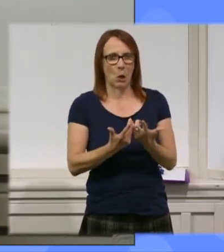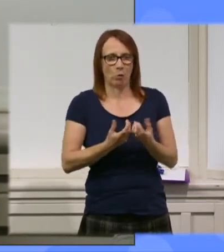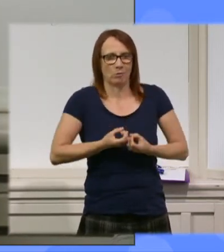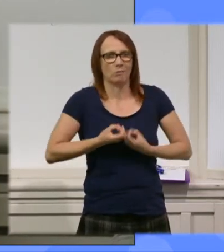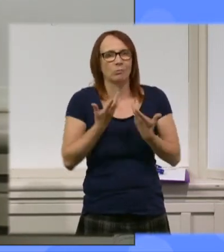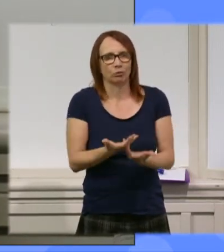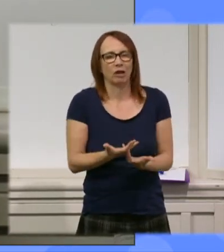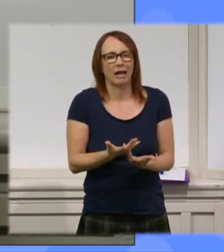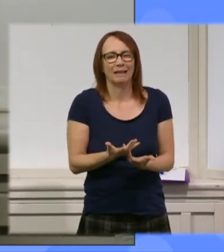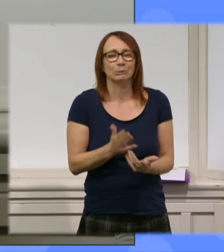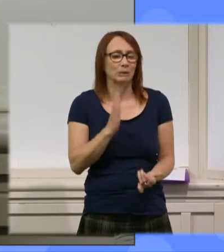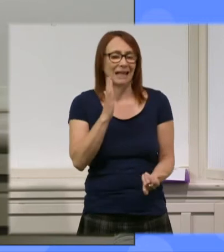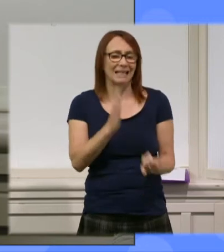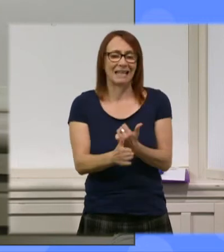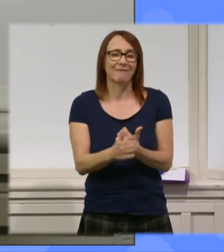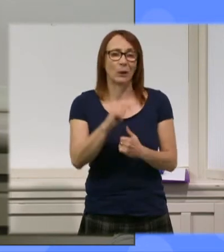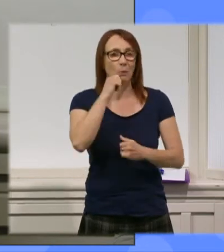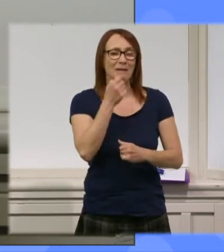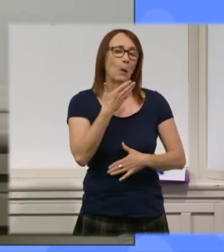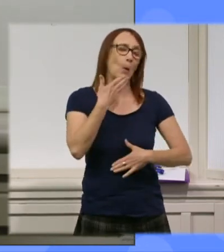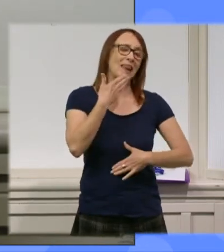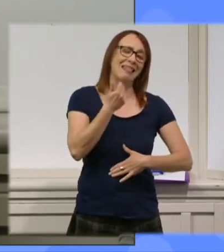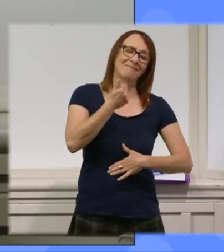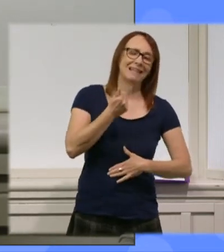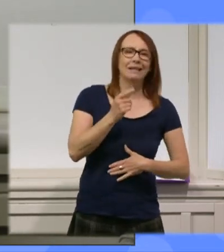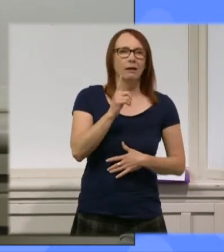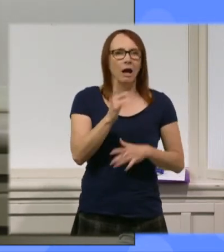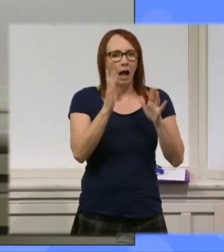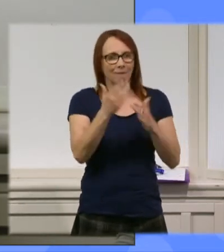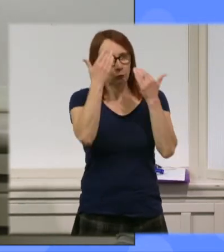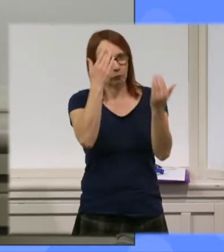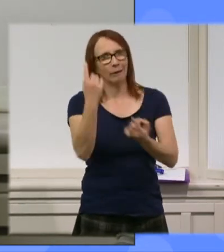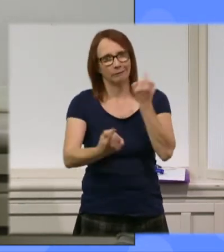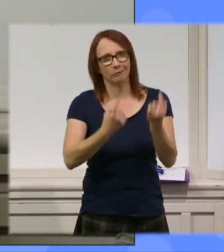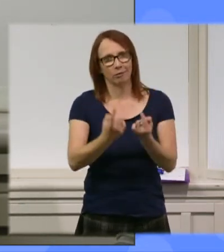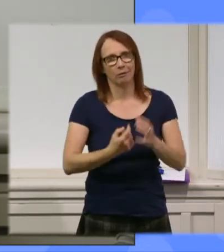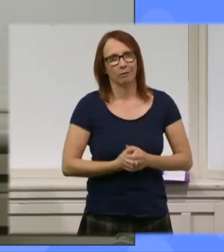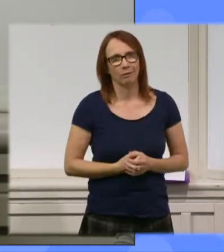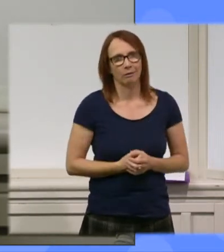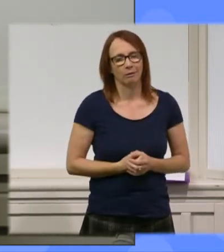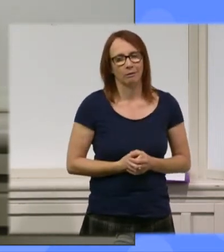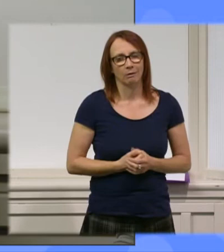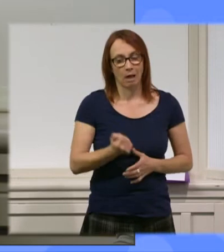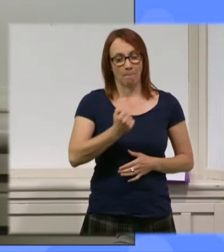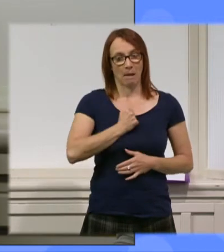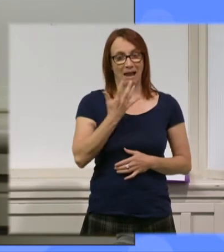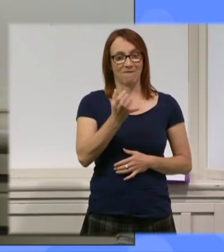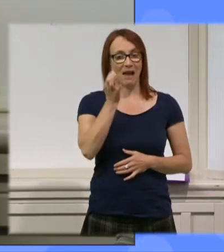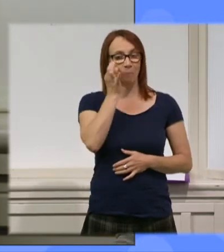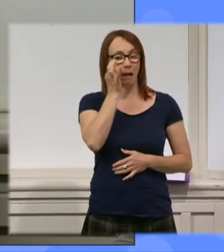kind of great gooey consensus but we need to have respectful discussions and so when I said at the beginning of my five minutes about the need for a more